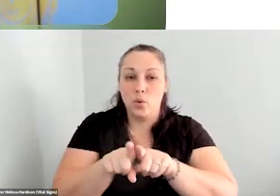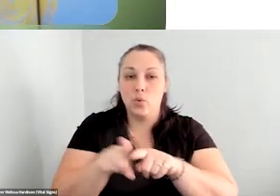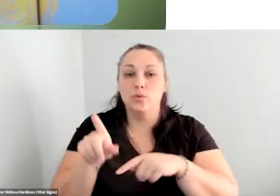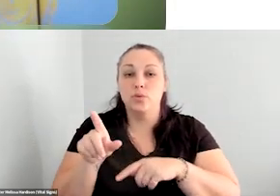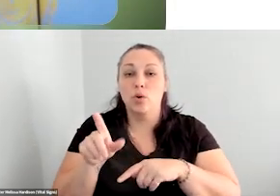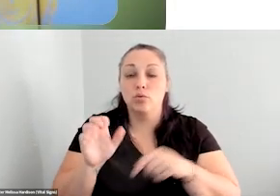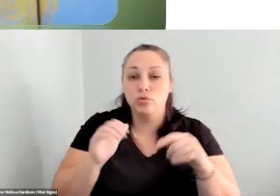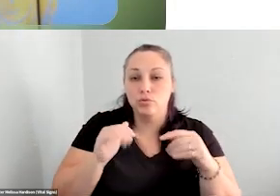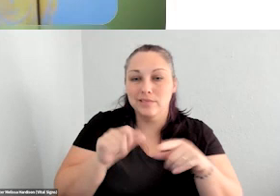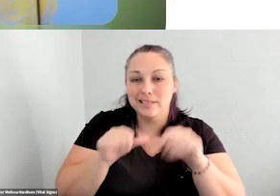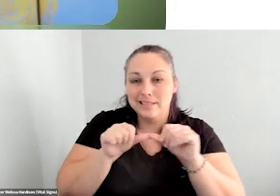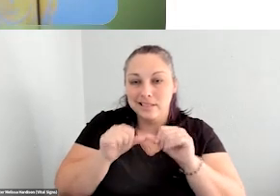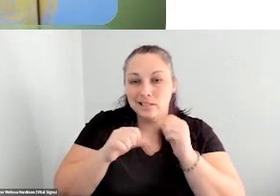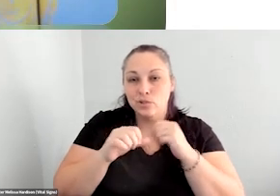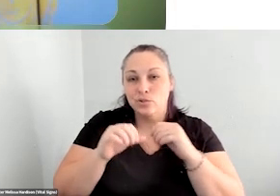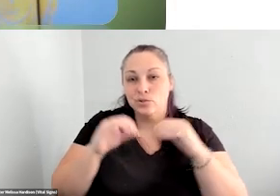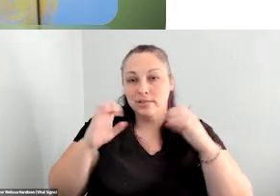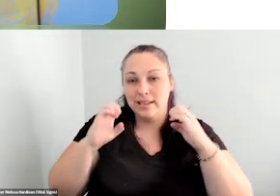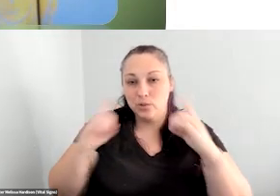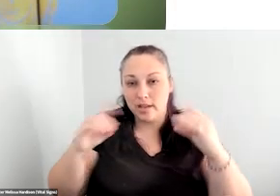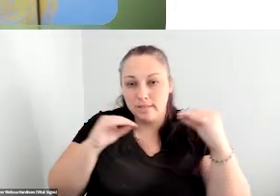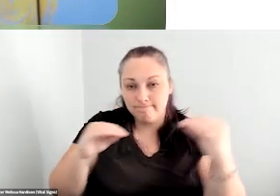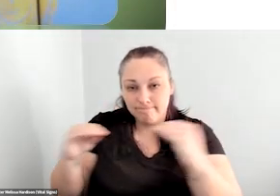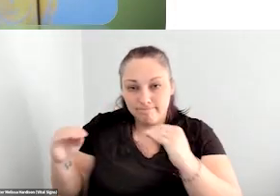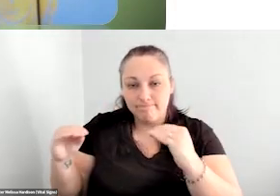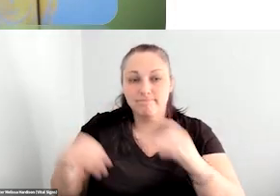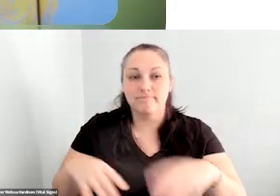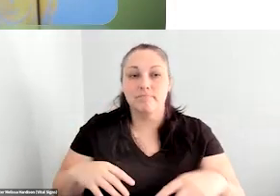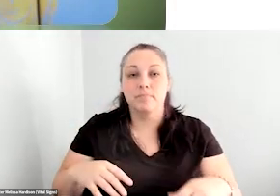and benefit from, the industries of today and the future.